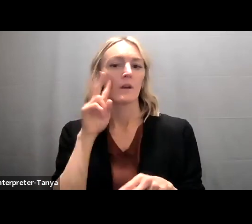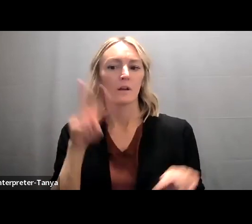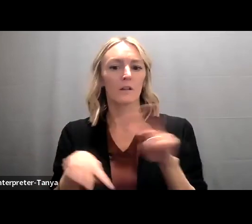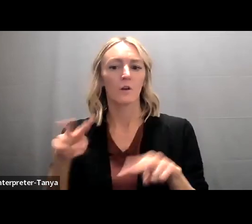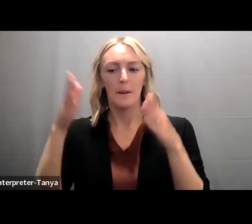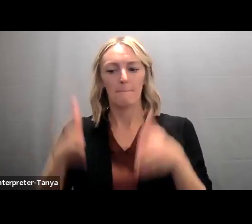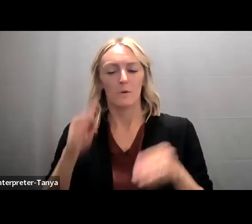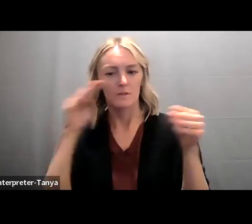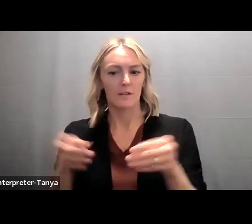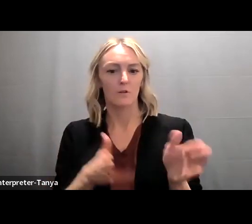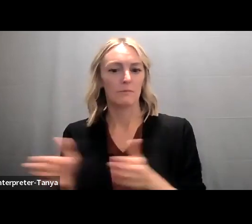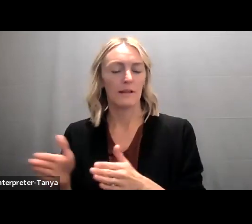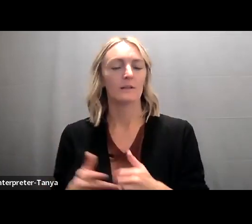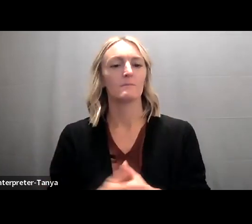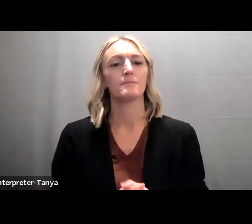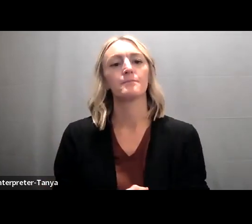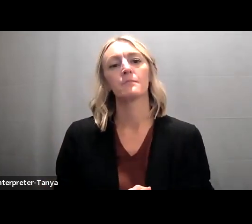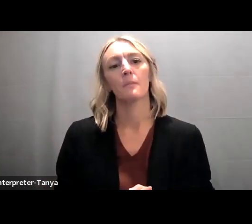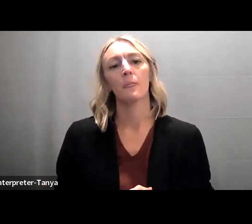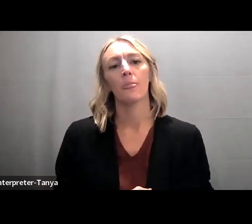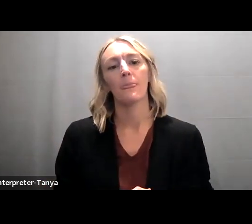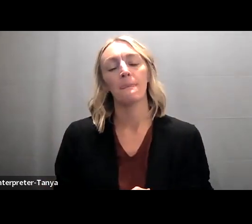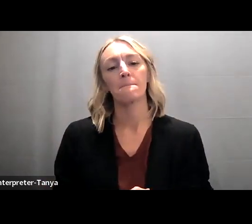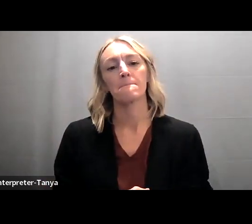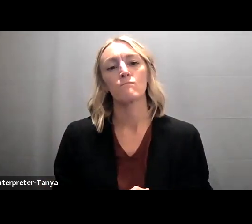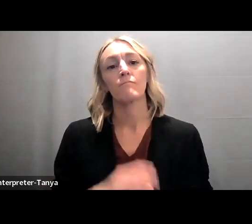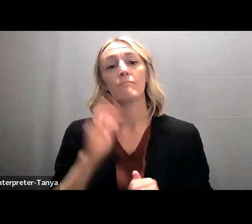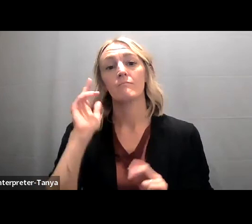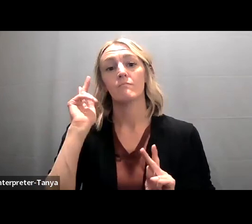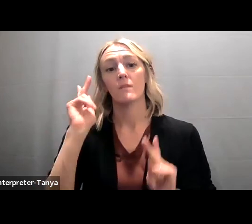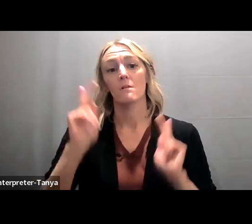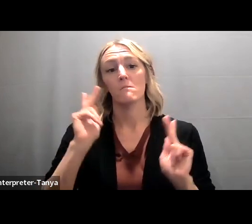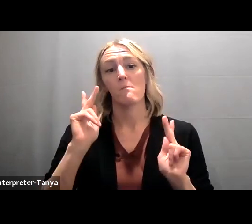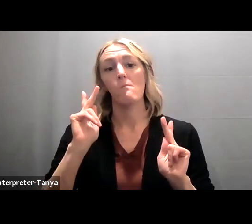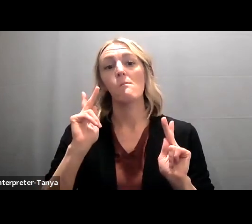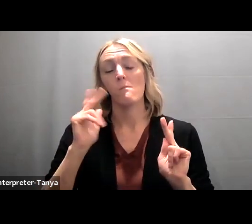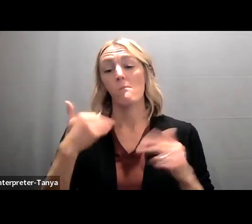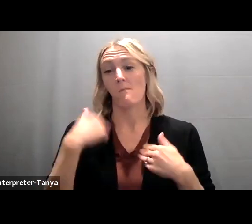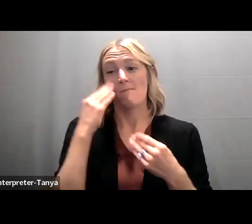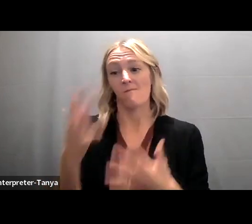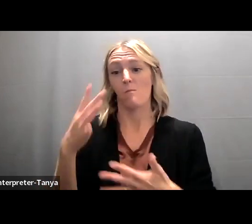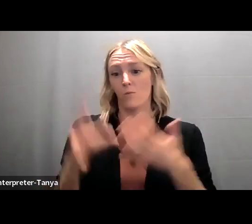Biggest way people are getting informed choice are solid person center planning process.